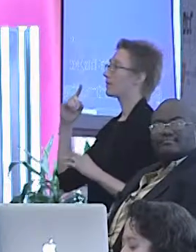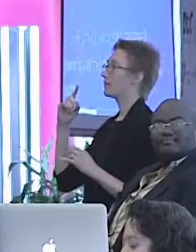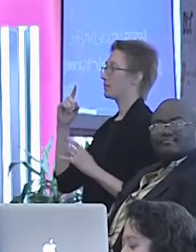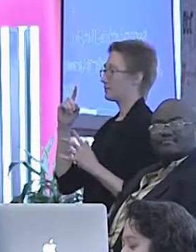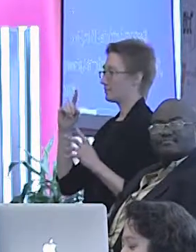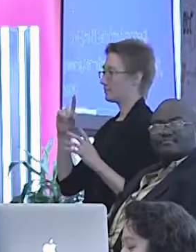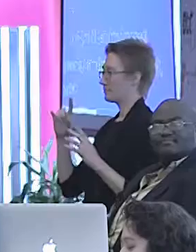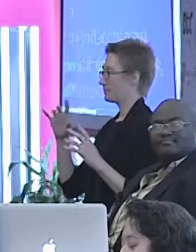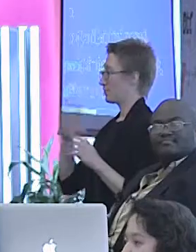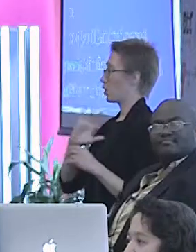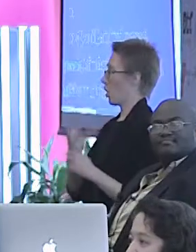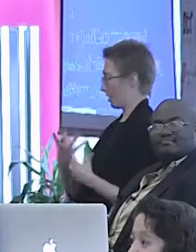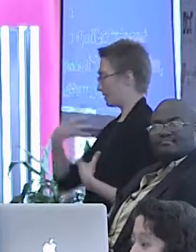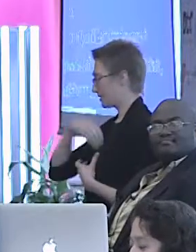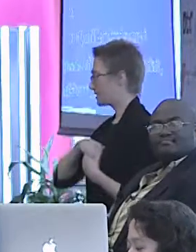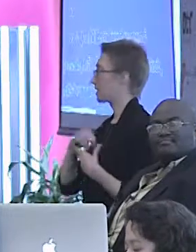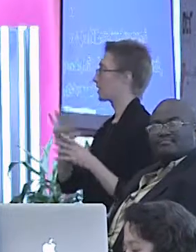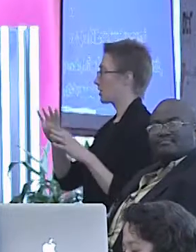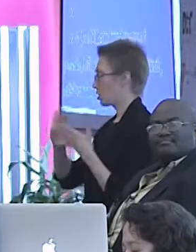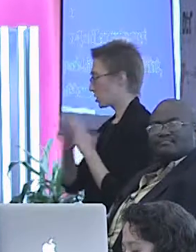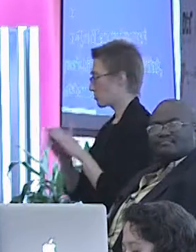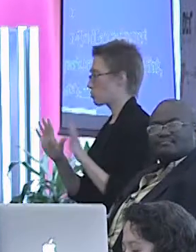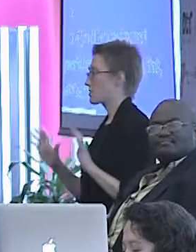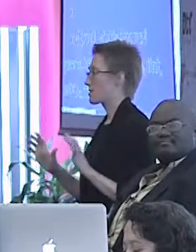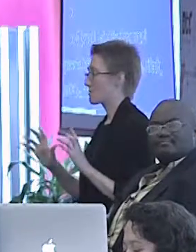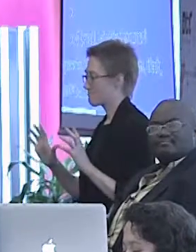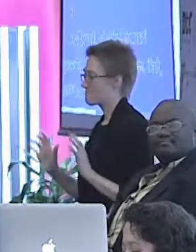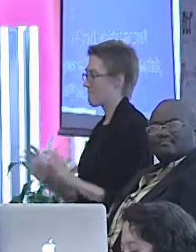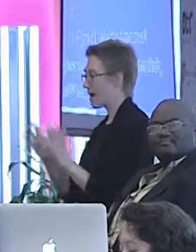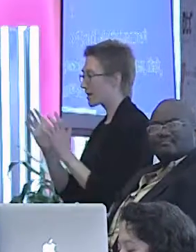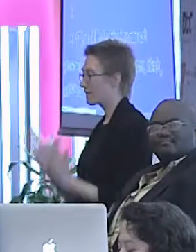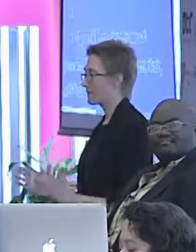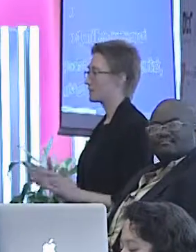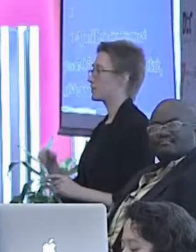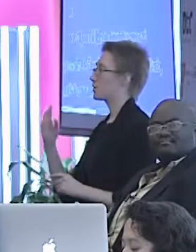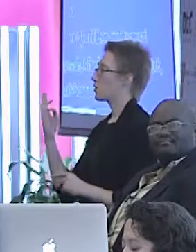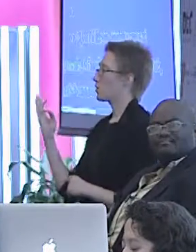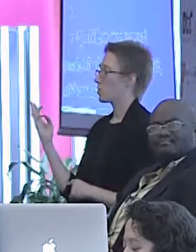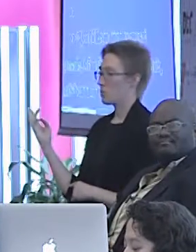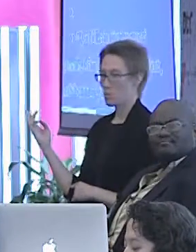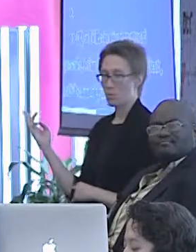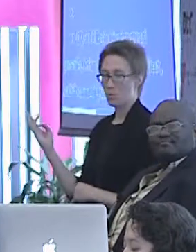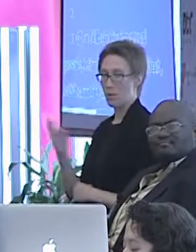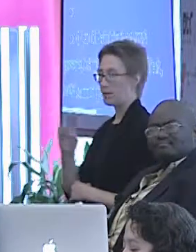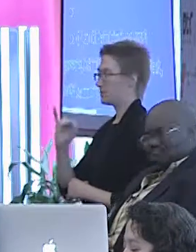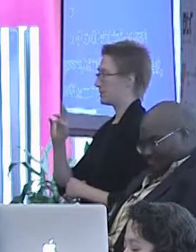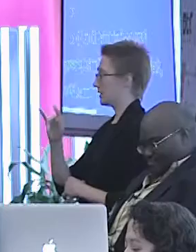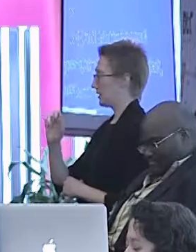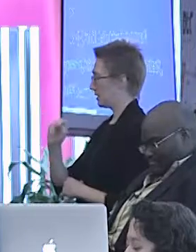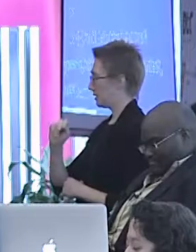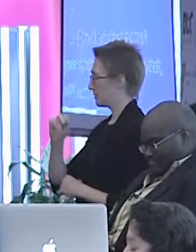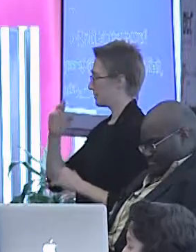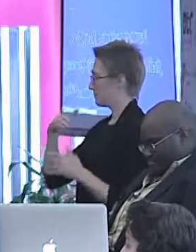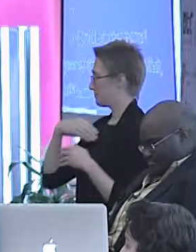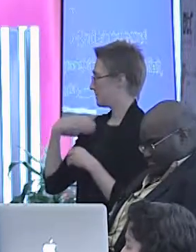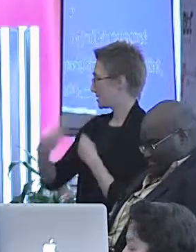of west Indian and west American descent. He is a master of public policy and students,